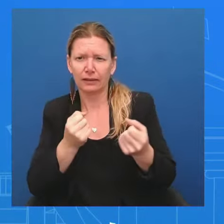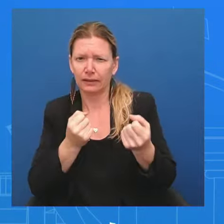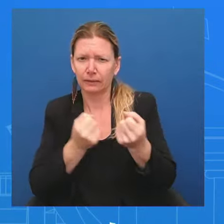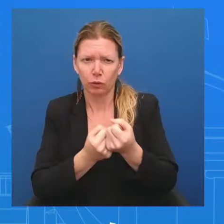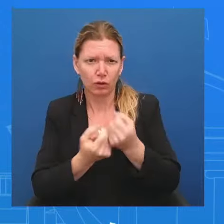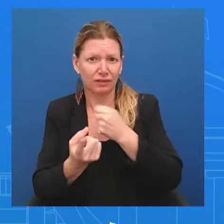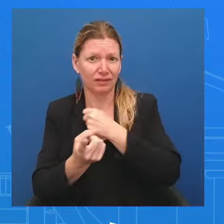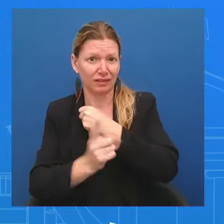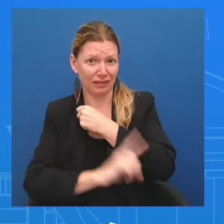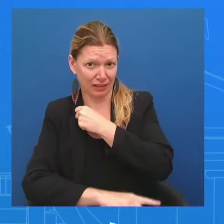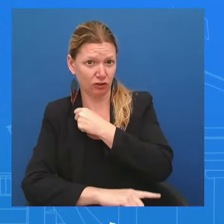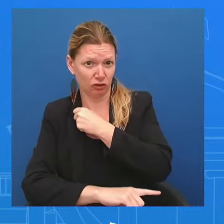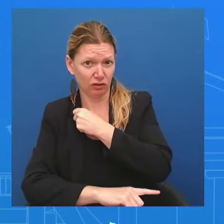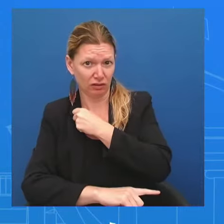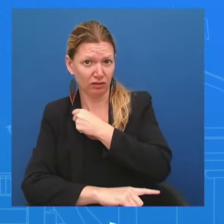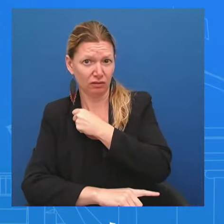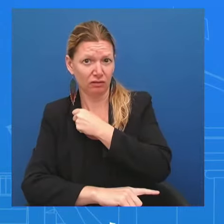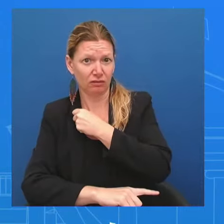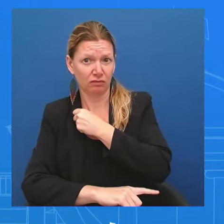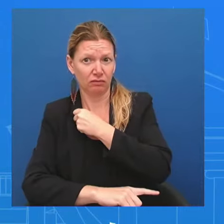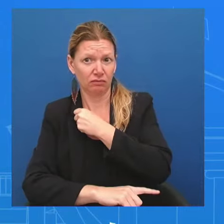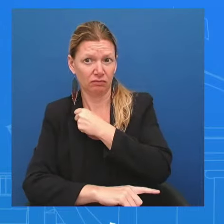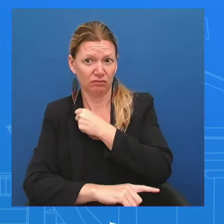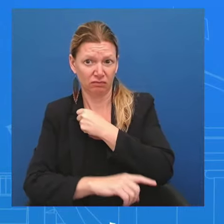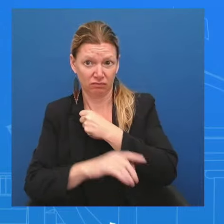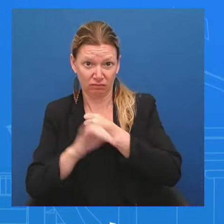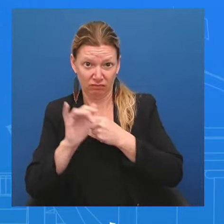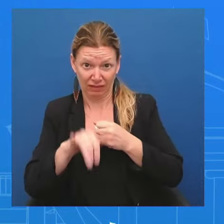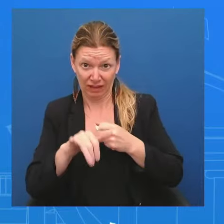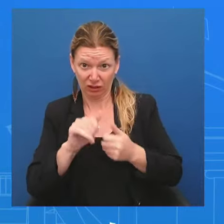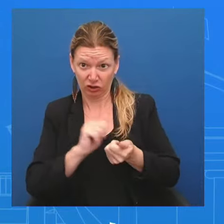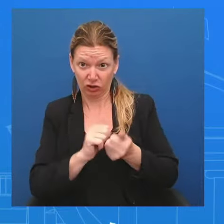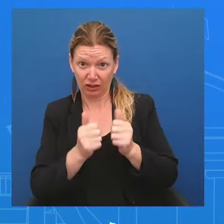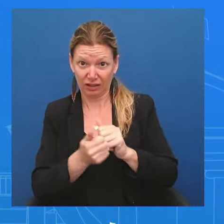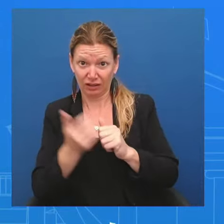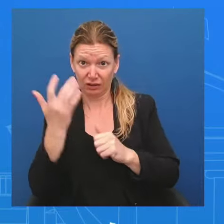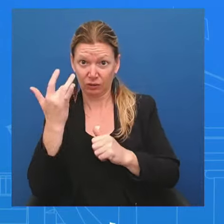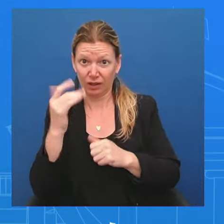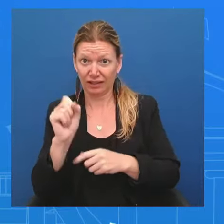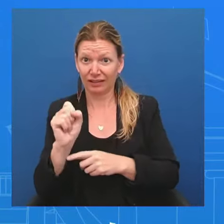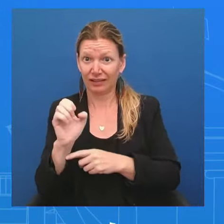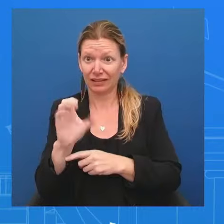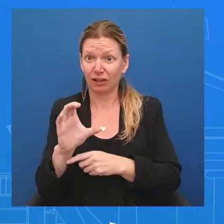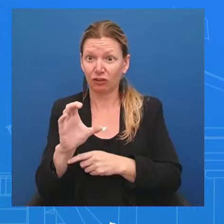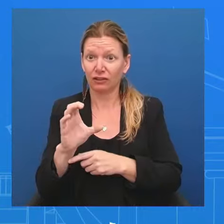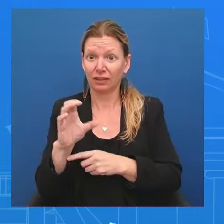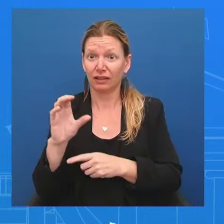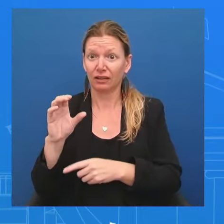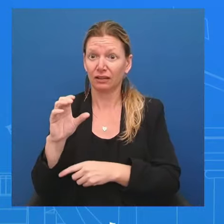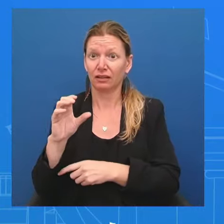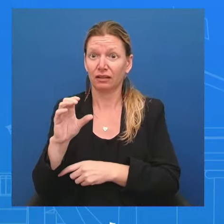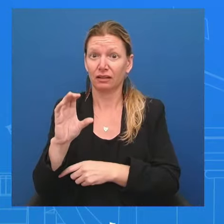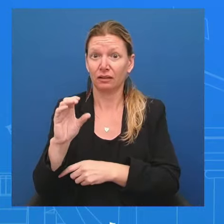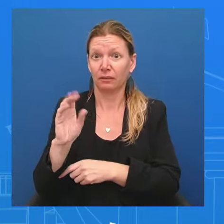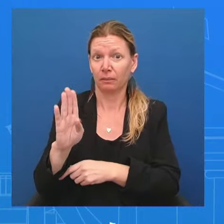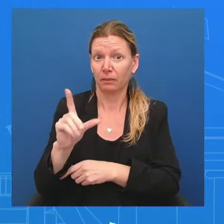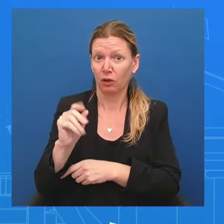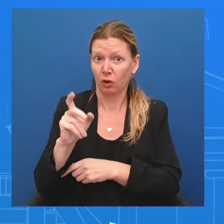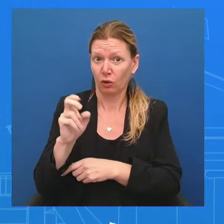Because Secretary Blinken said last week at a hearing, that he was committed to taking action against the profoundly wrong-headed decision.